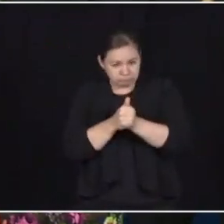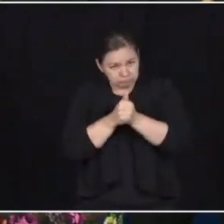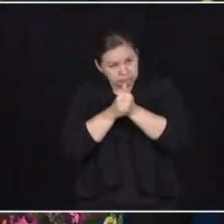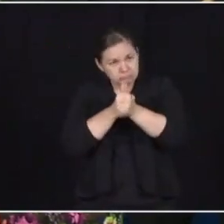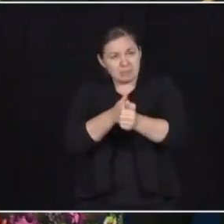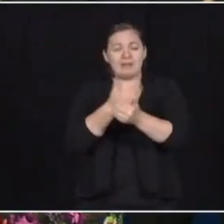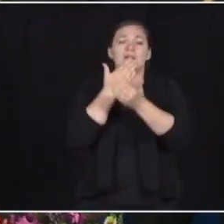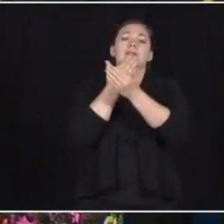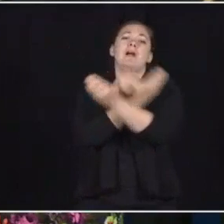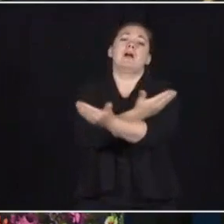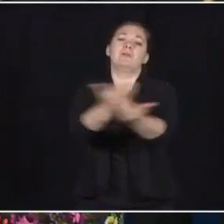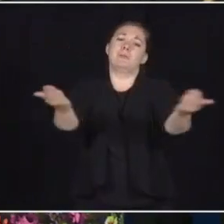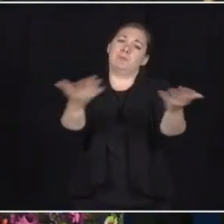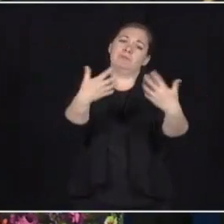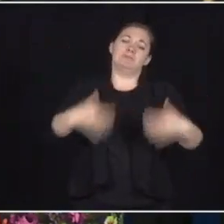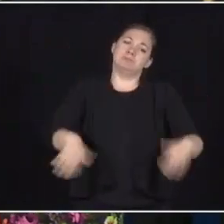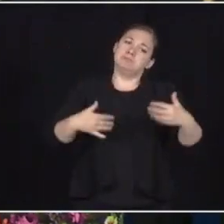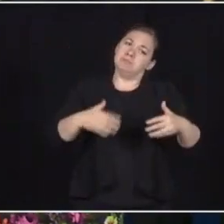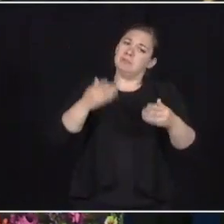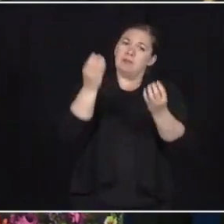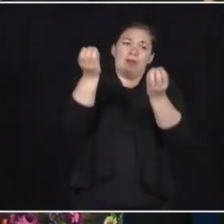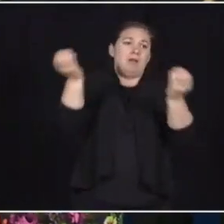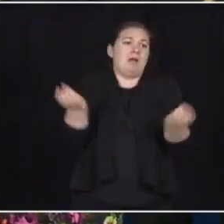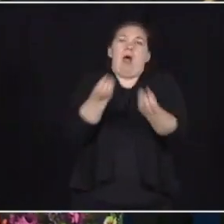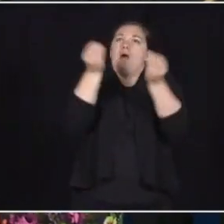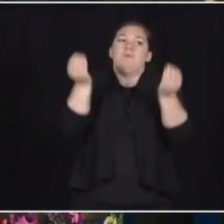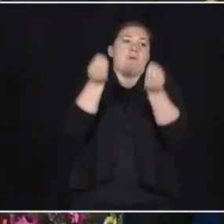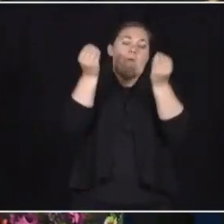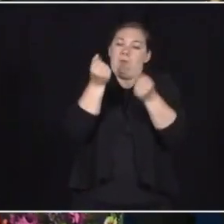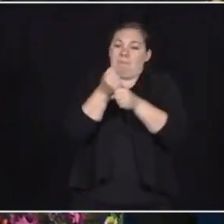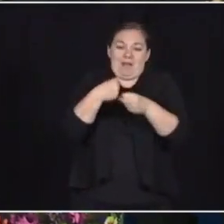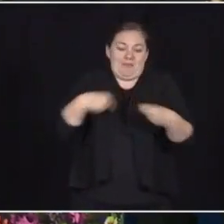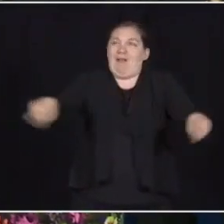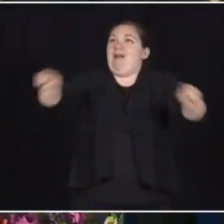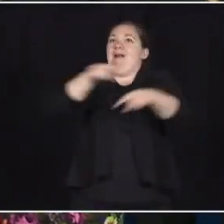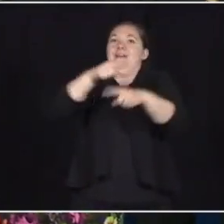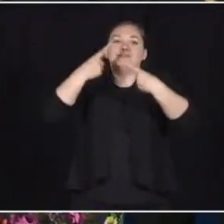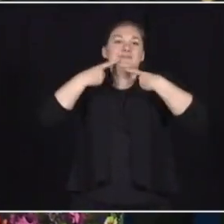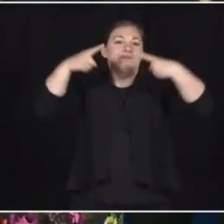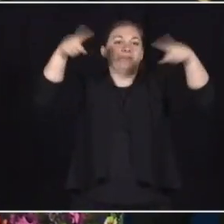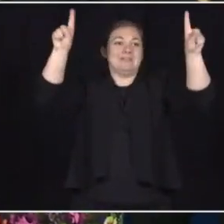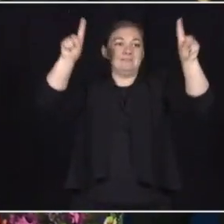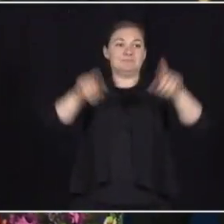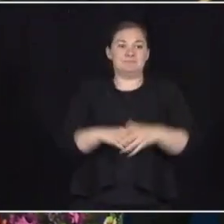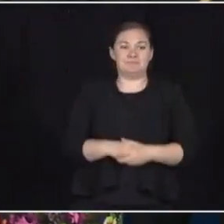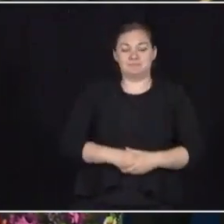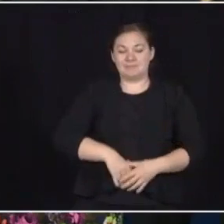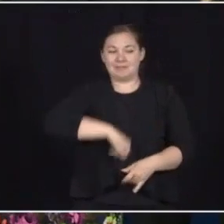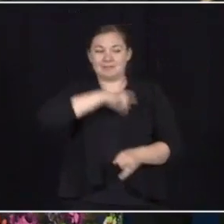Things are running very well right now. . McNamara Brown. Mehr Brown. I want to thank eroding Ontario.